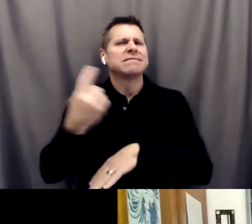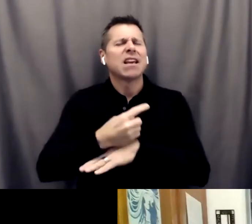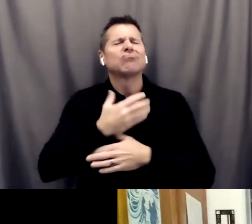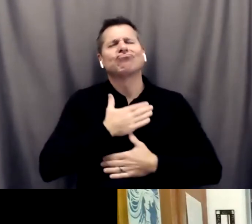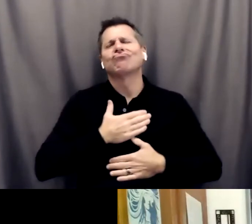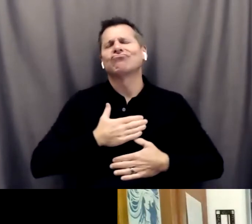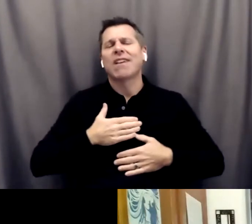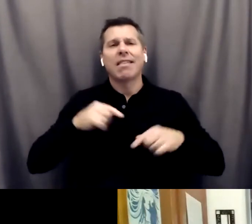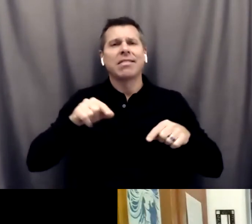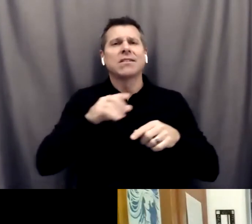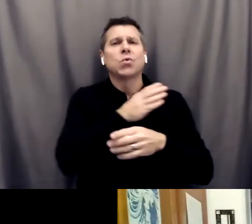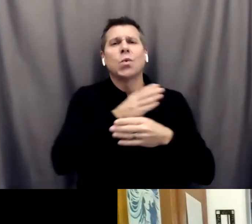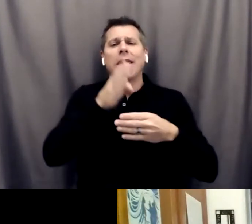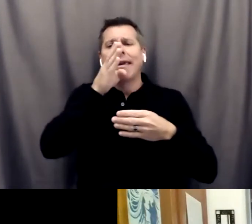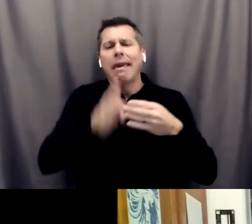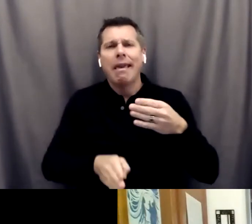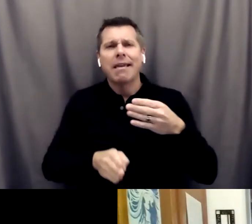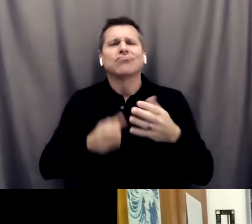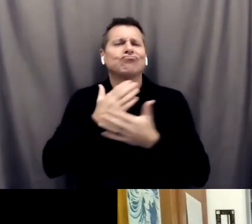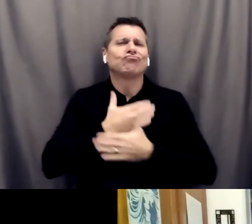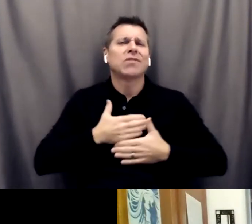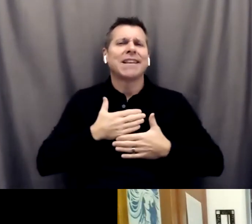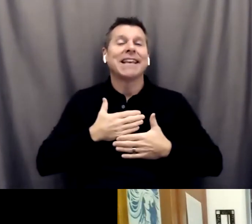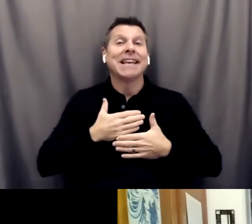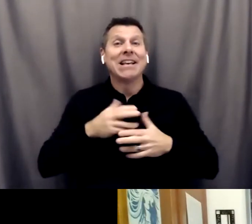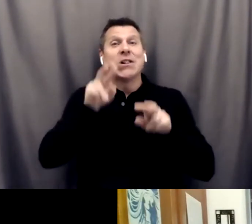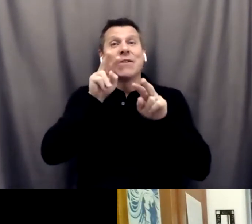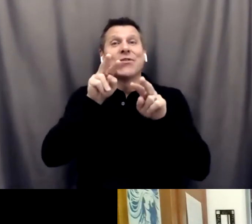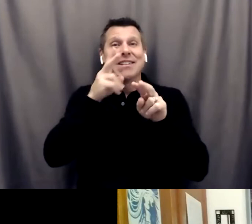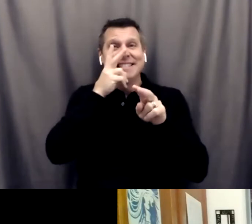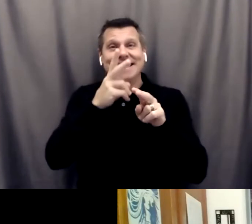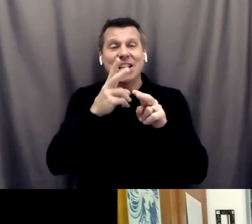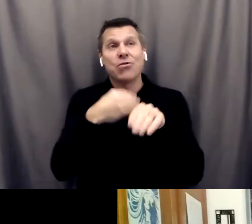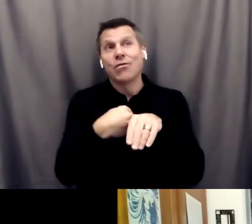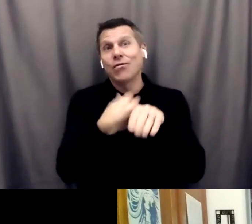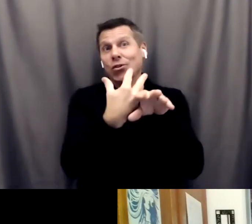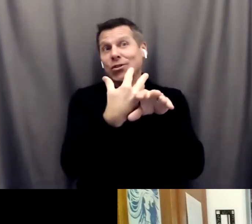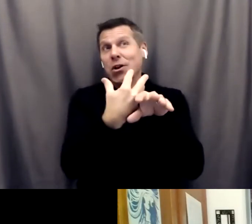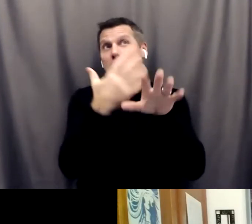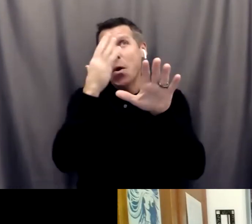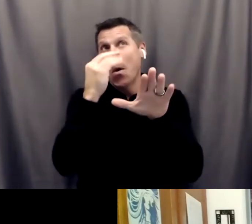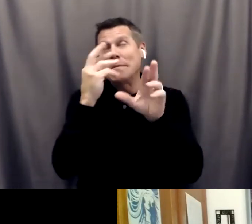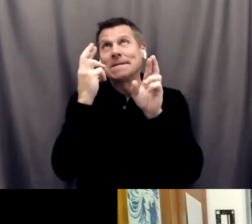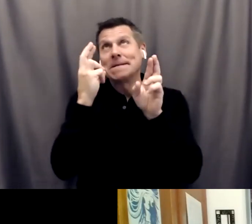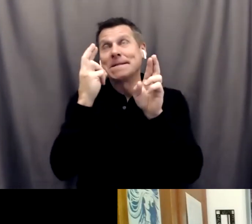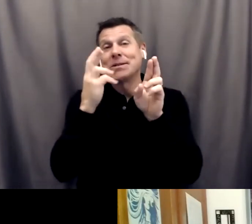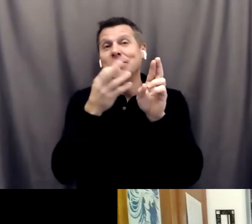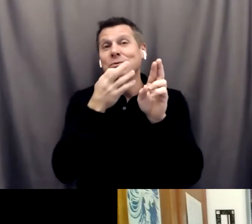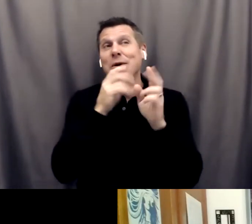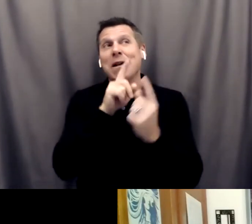weekend. And we look forward to seeing you virtually and then of course hopefully soon in person, which is the day we're all looking